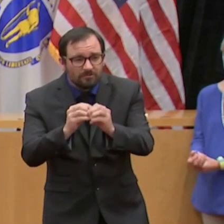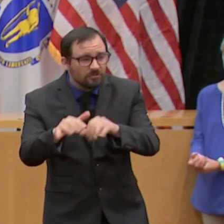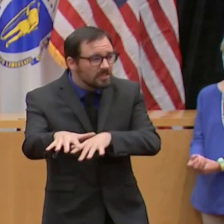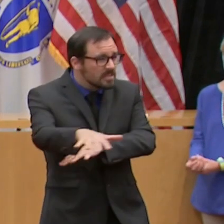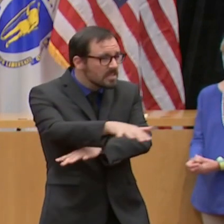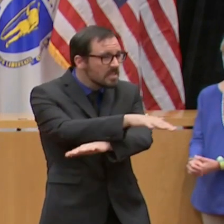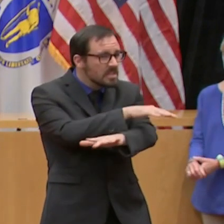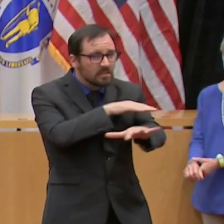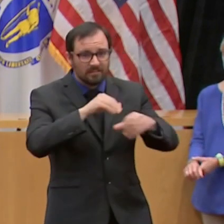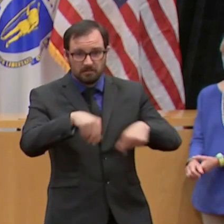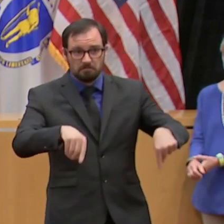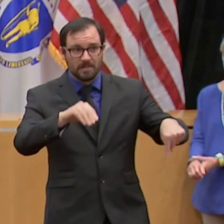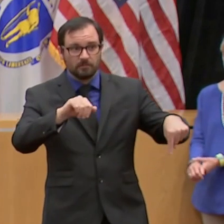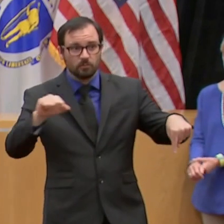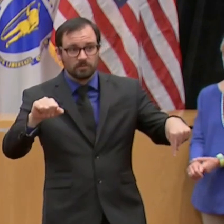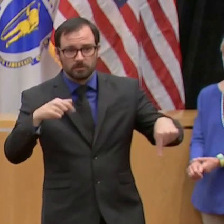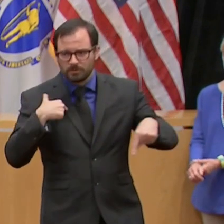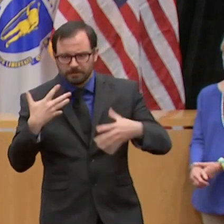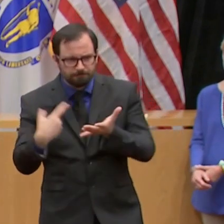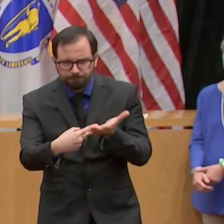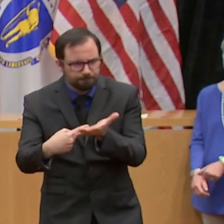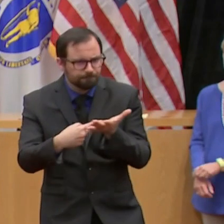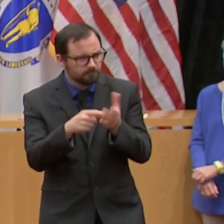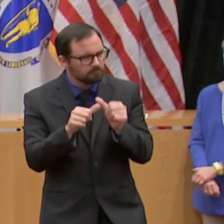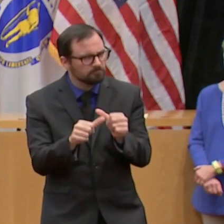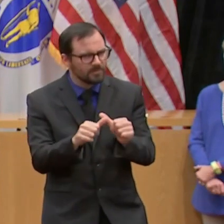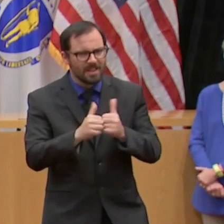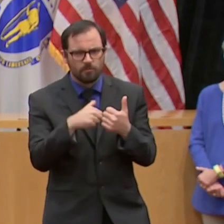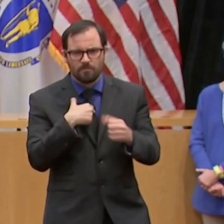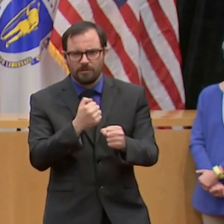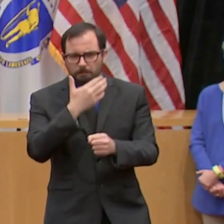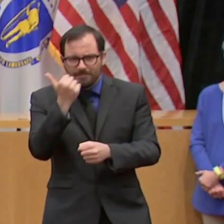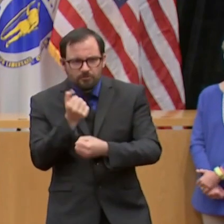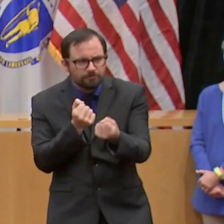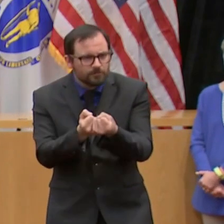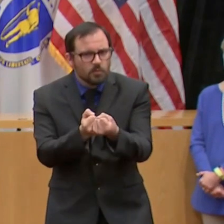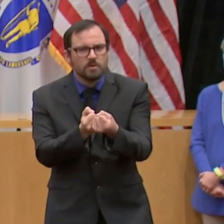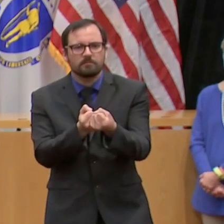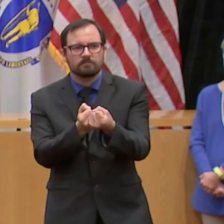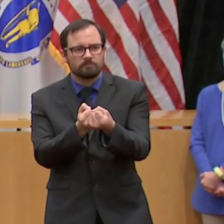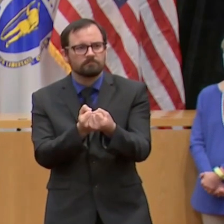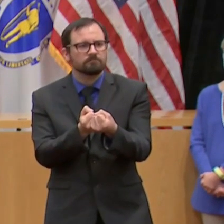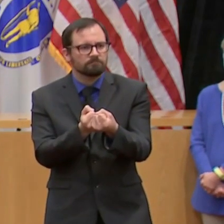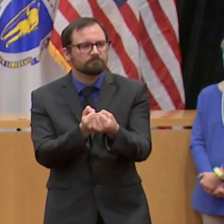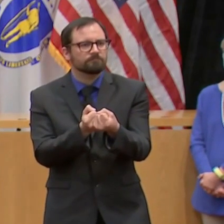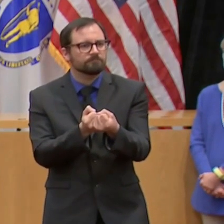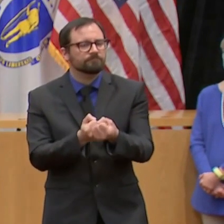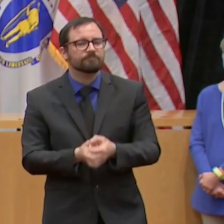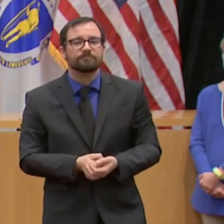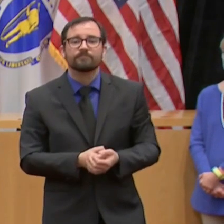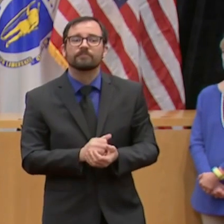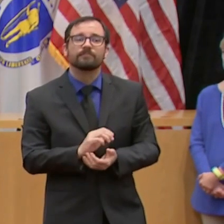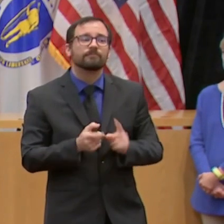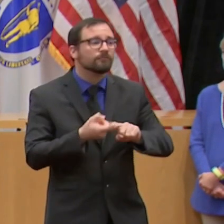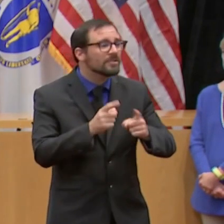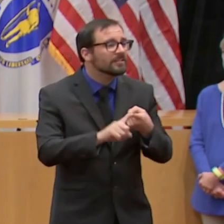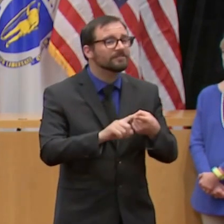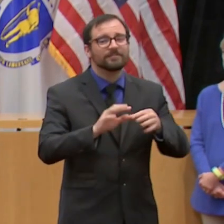IN EVERY PART OF OUR COMMONWEALTH, WE ARE ENGAGED AND WE TALK DAILY ABOUT HOW TO DO THIS BETTER.